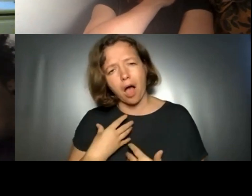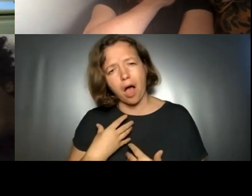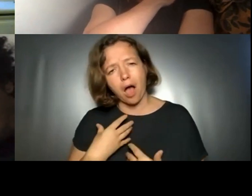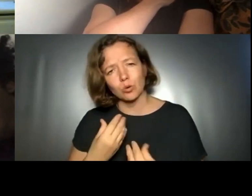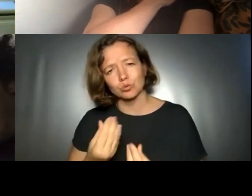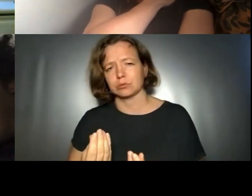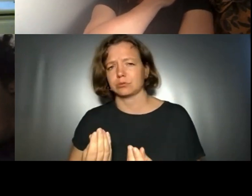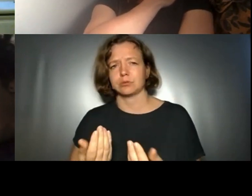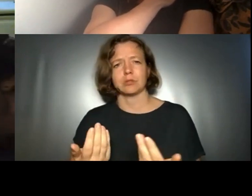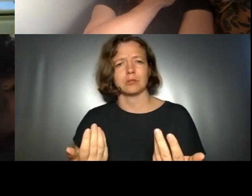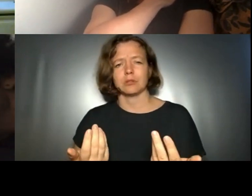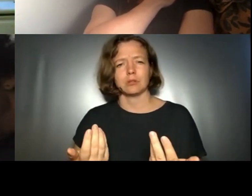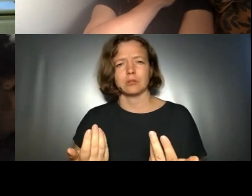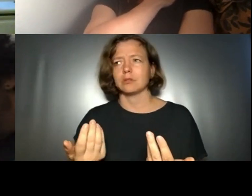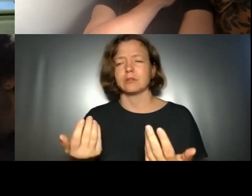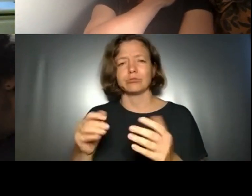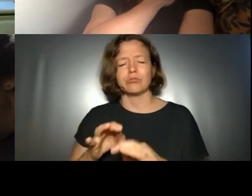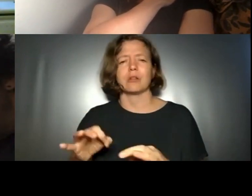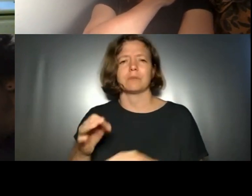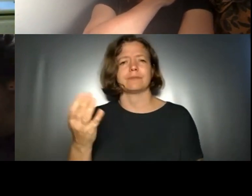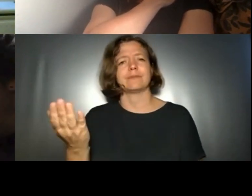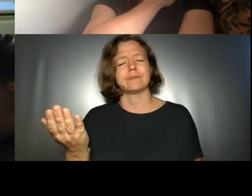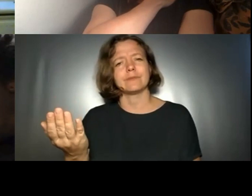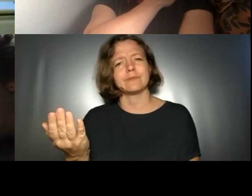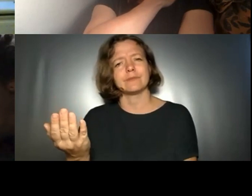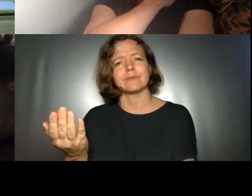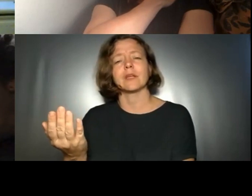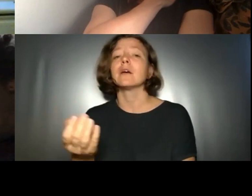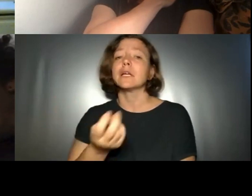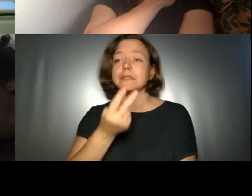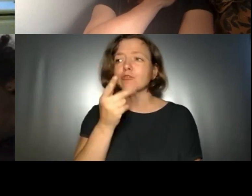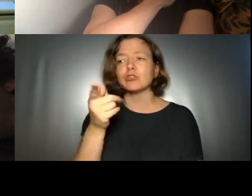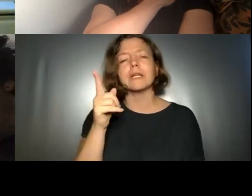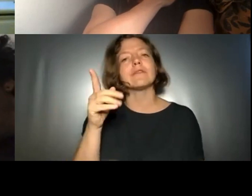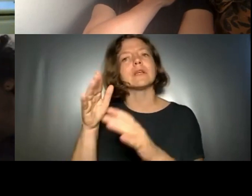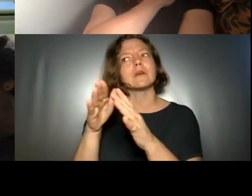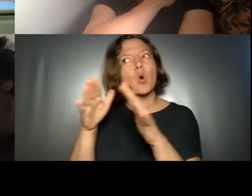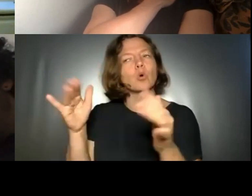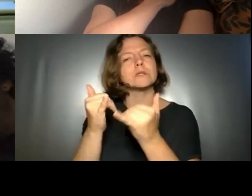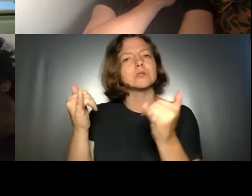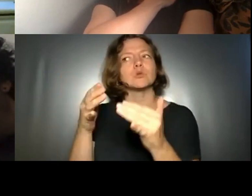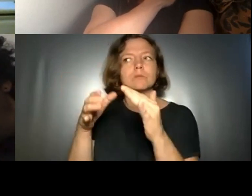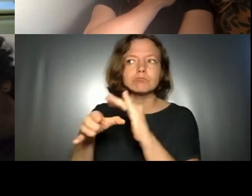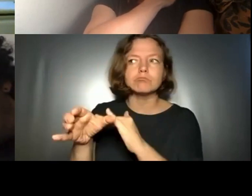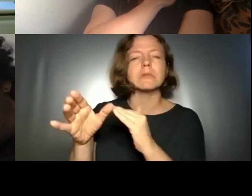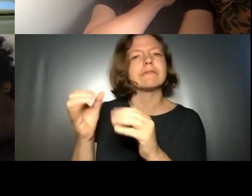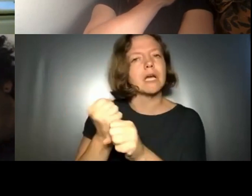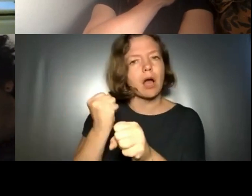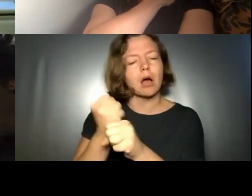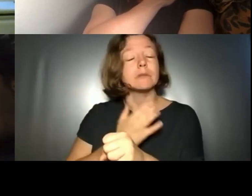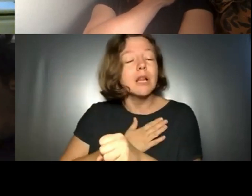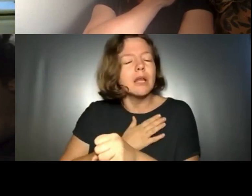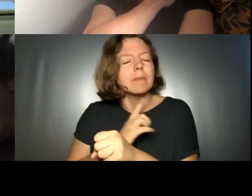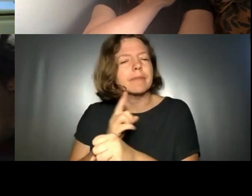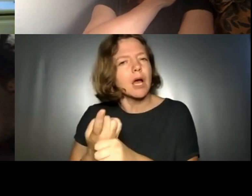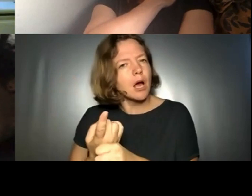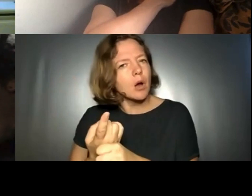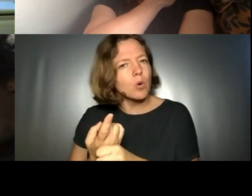It's also work that we both love doing. But I also wish we wouldn't have to do it to such an extent.